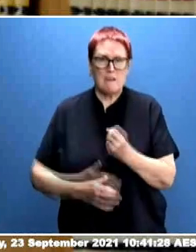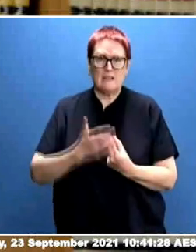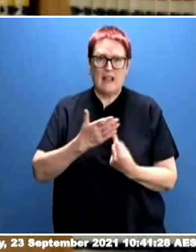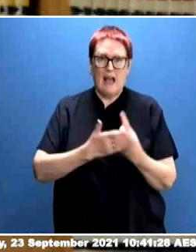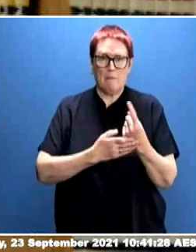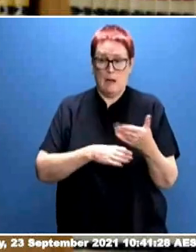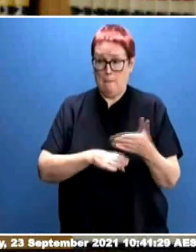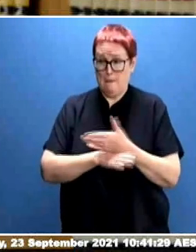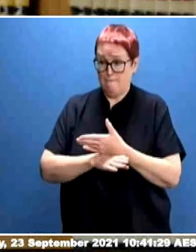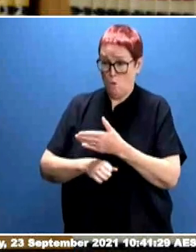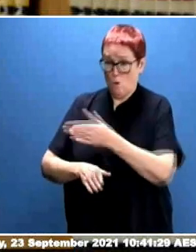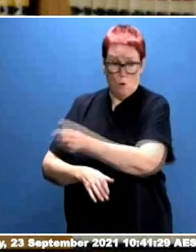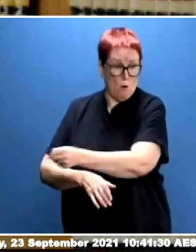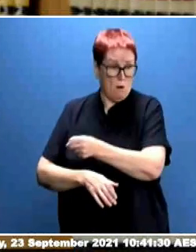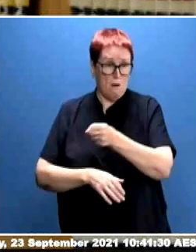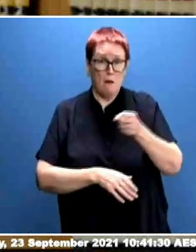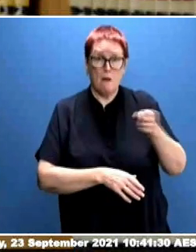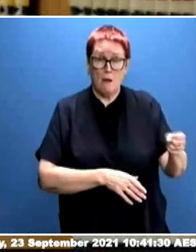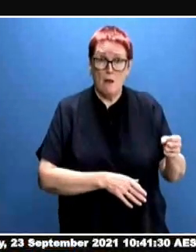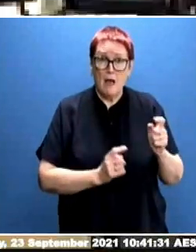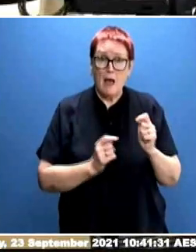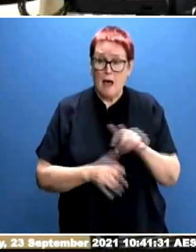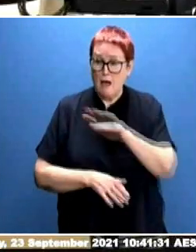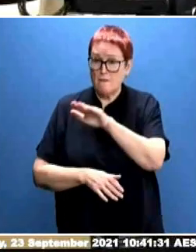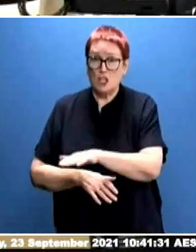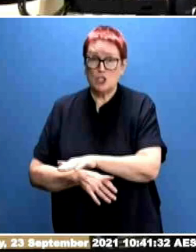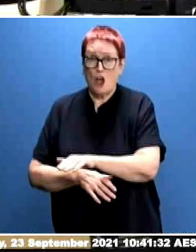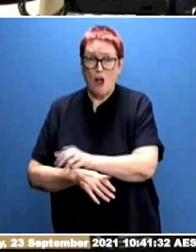that you encounter is once the child goes back to the setting